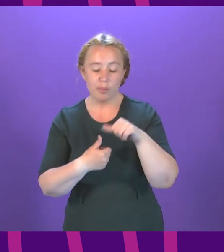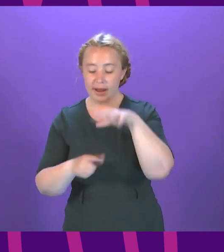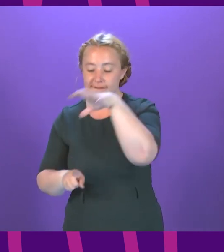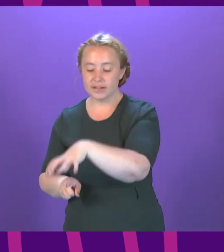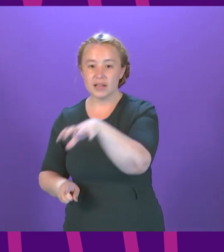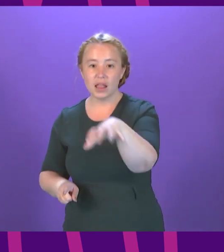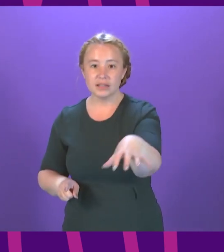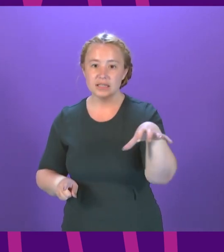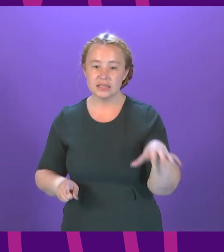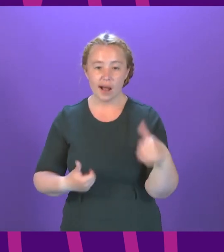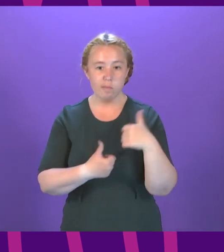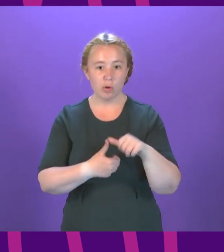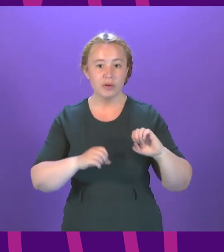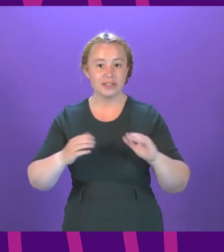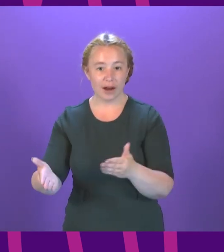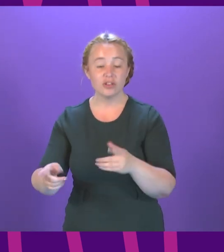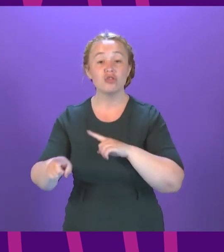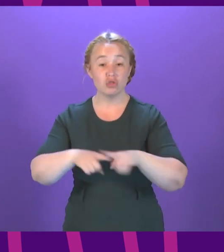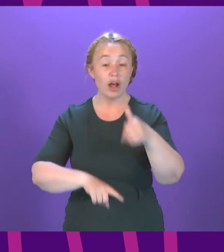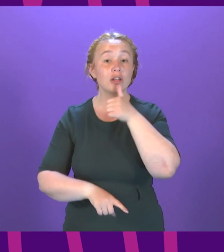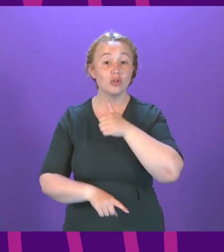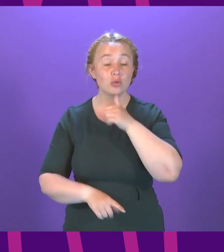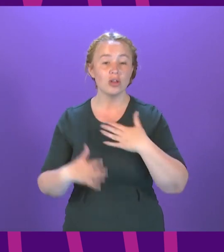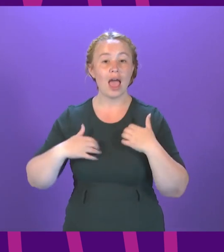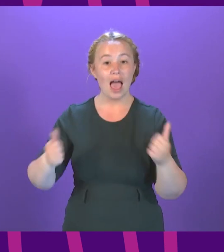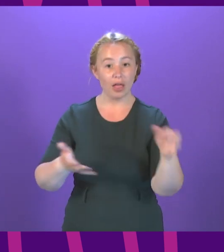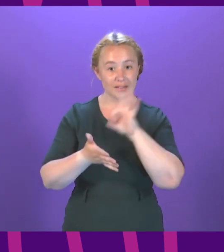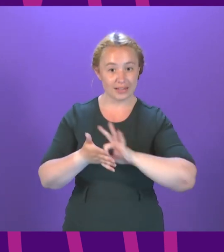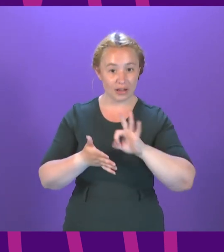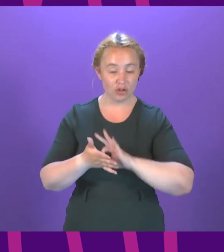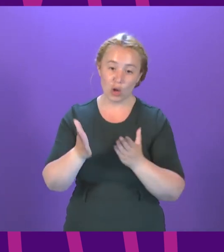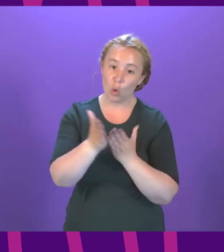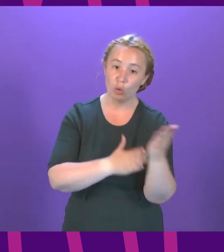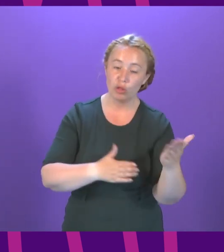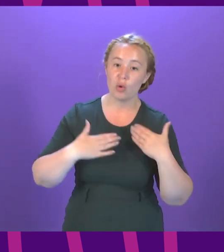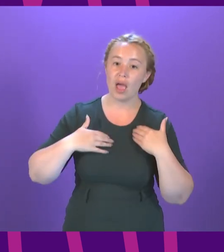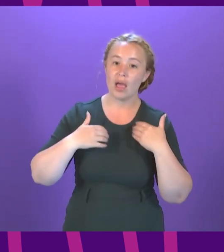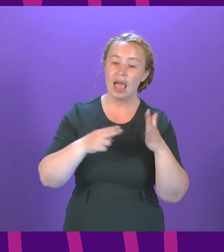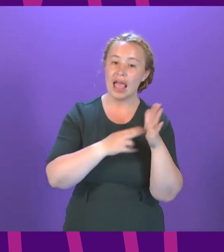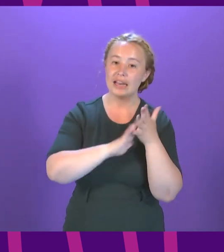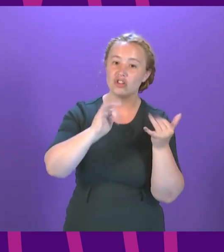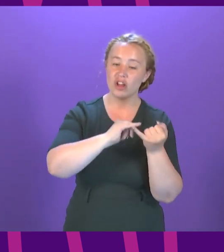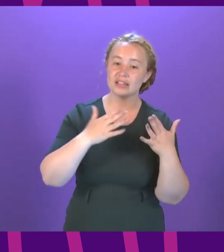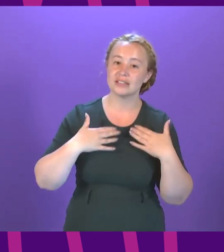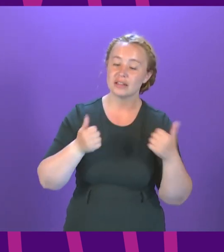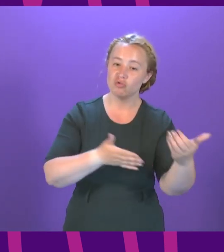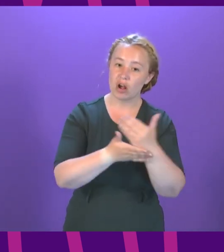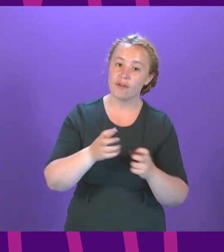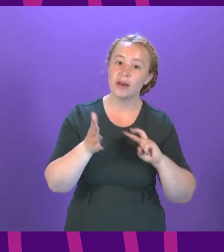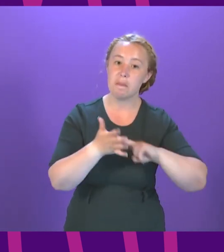As Edward Mountain knows, the health secretary is working through the NHS recovery plan, which looks at how we will recover the position on elective surgeries. That will